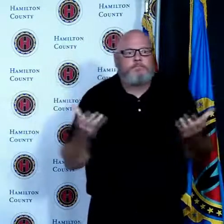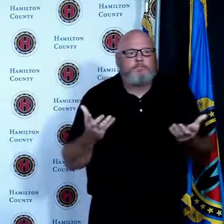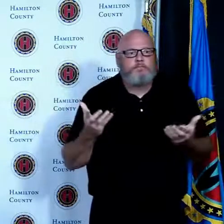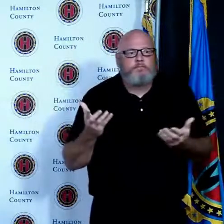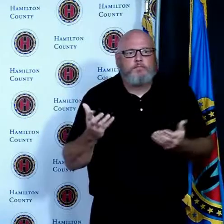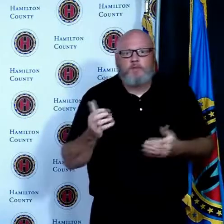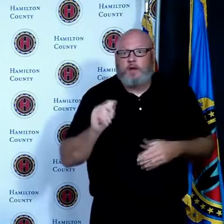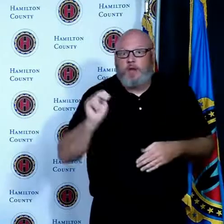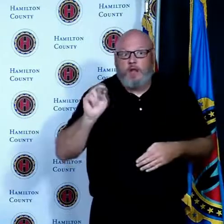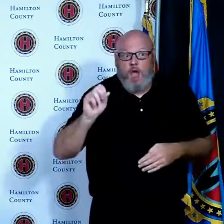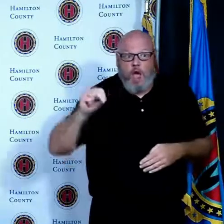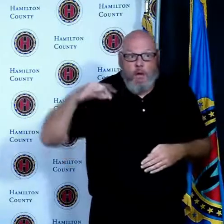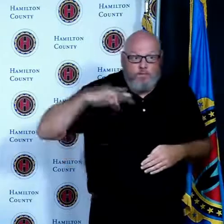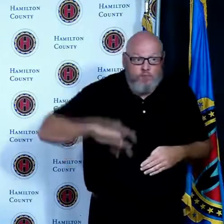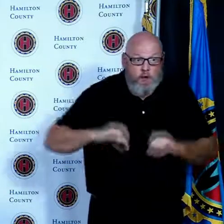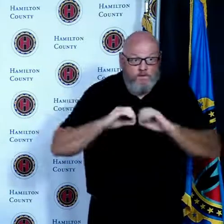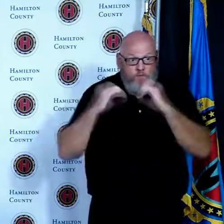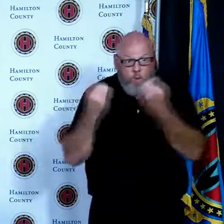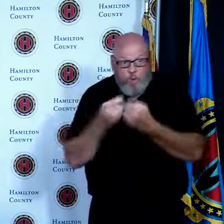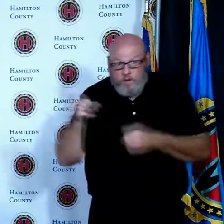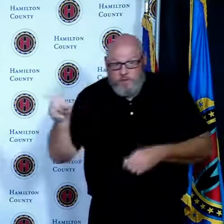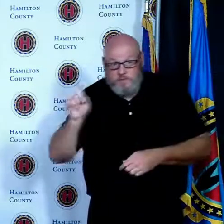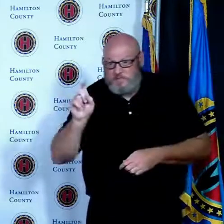and you would like to have this testing come to that